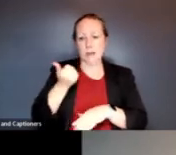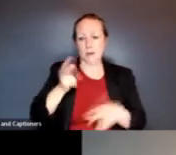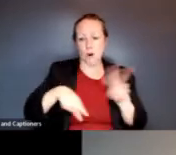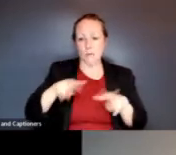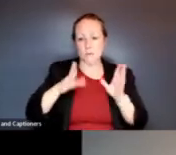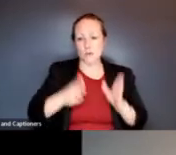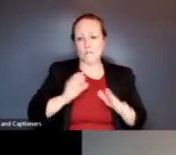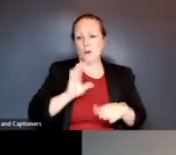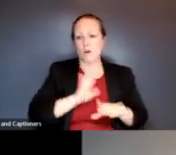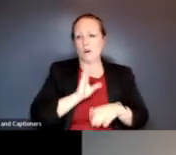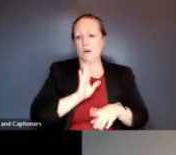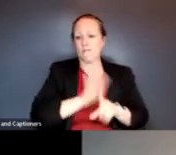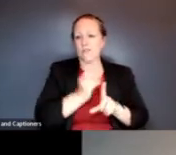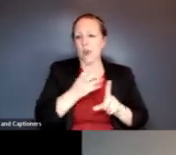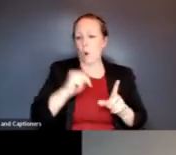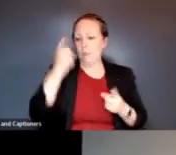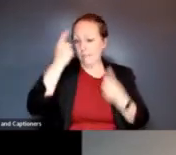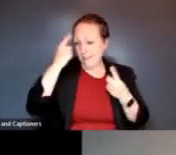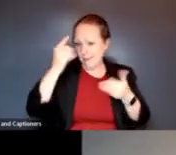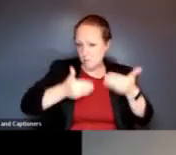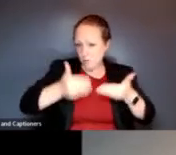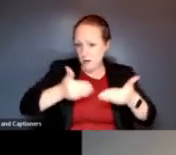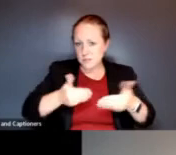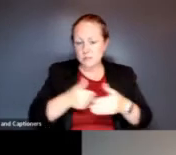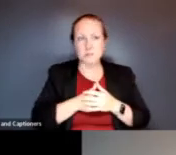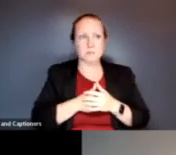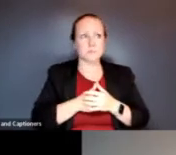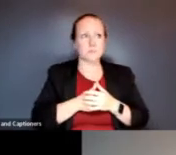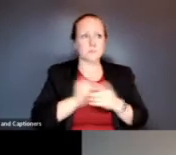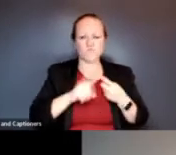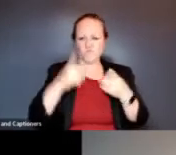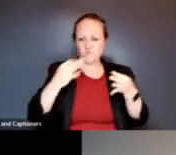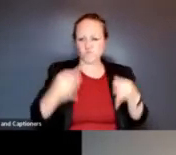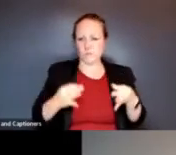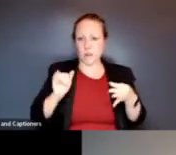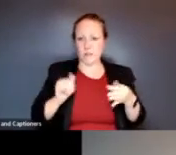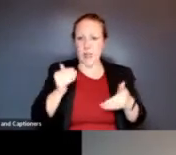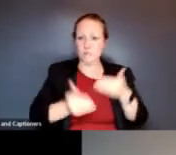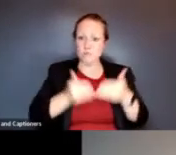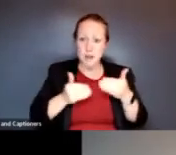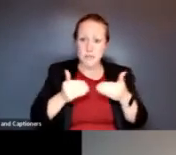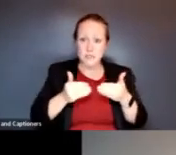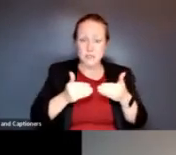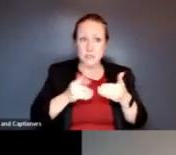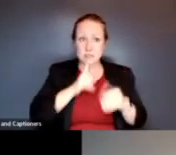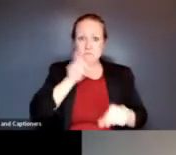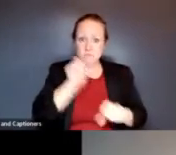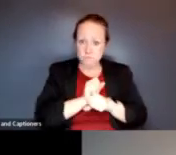processes and to to determine whether these processes are founded in reality, if they are